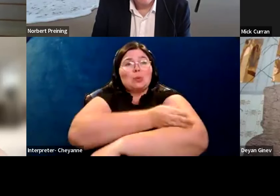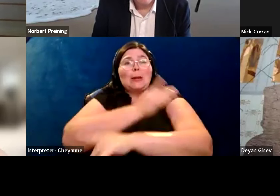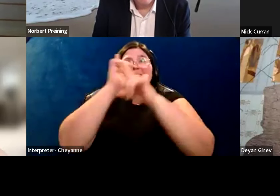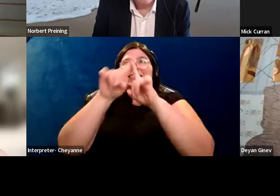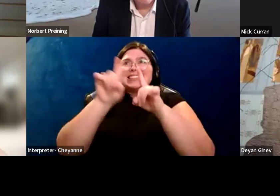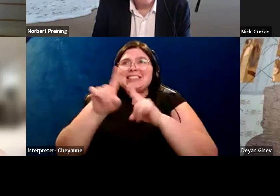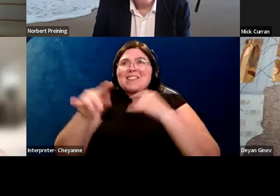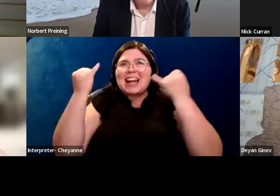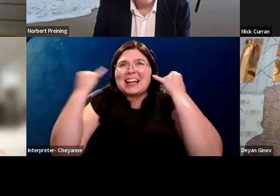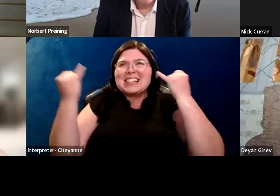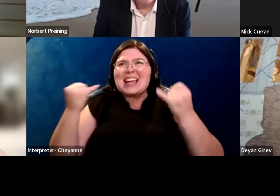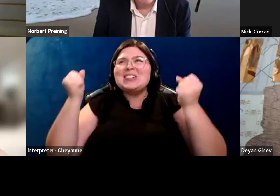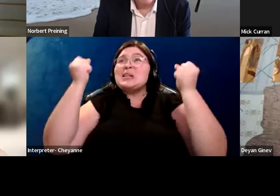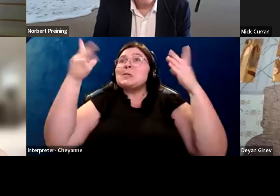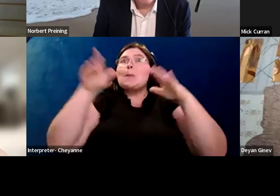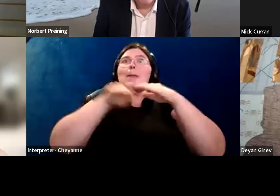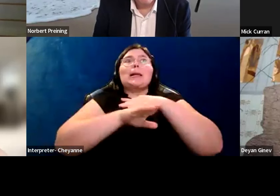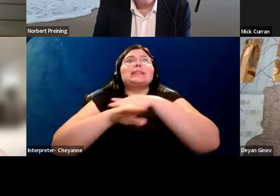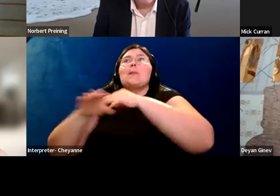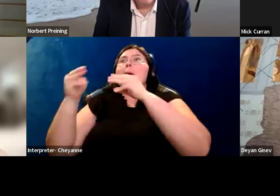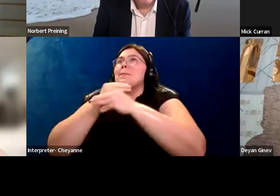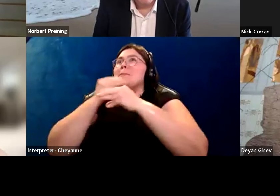There are so many accessible math calculators or whatever.